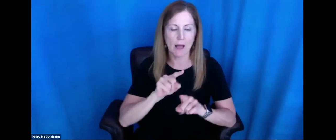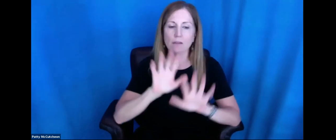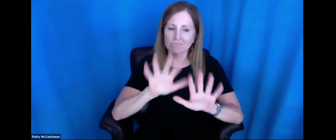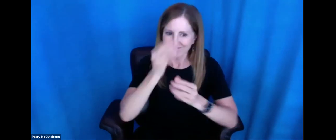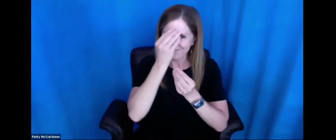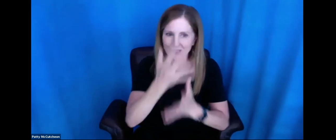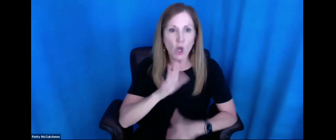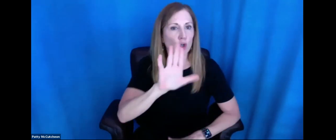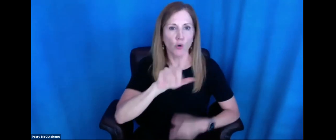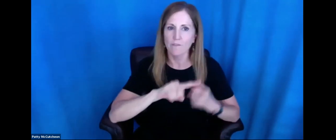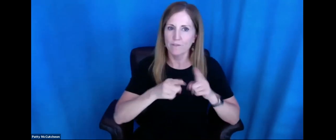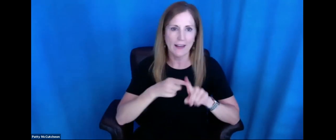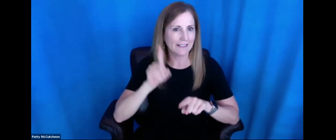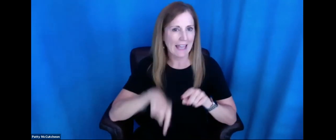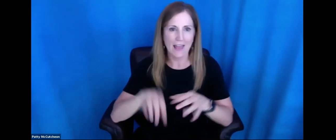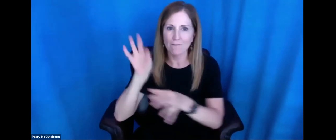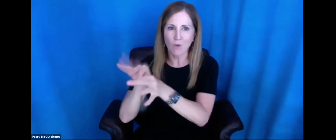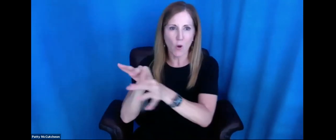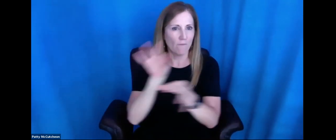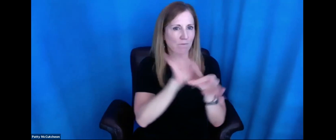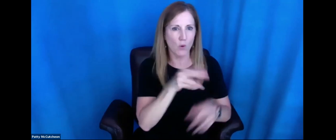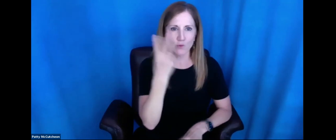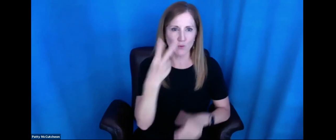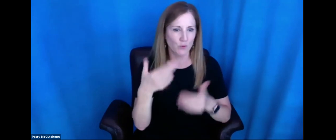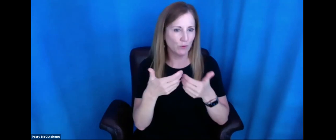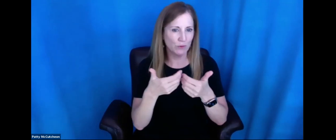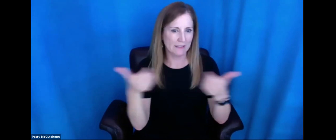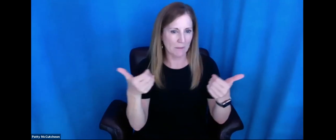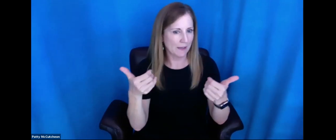cannot vote in both places. You can't vote twice, only once.